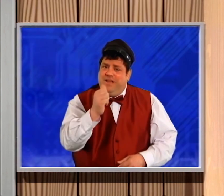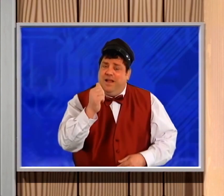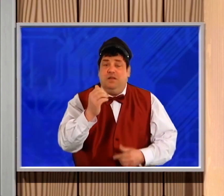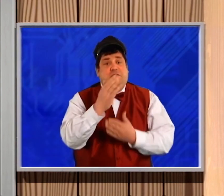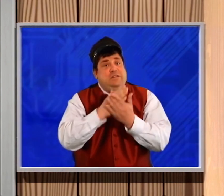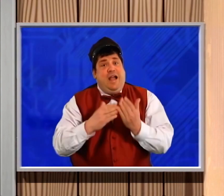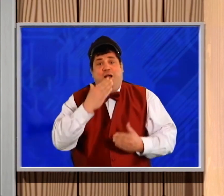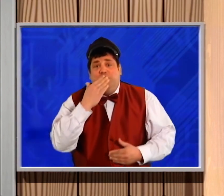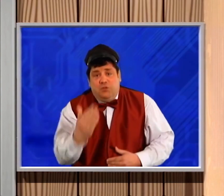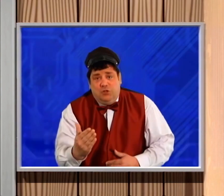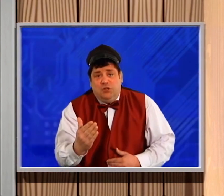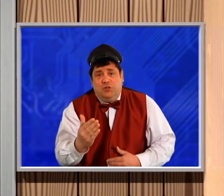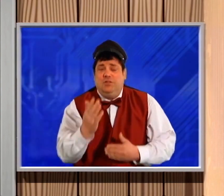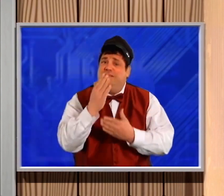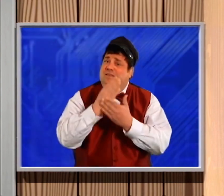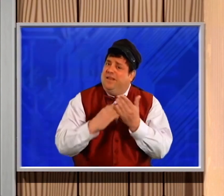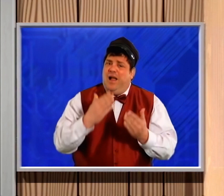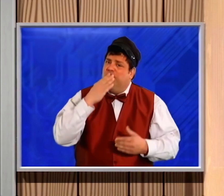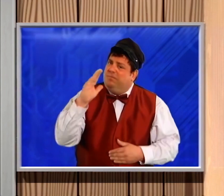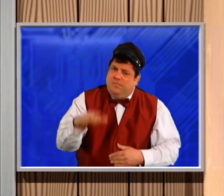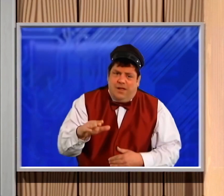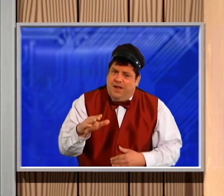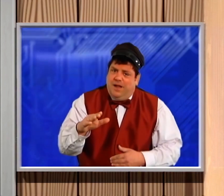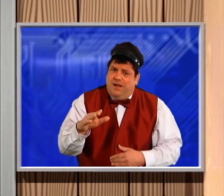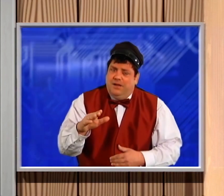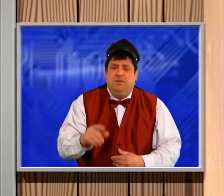SOME GOOD, SOME BAD.